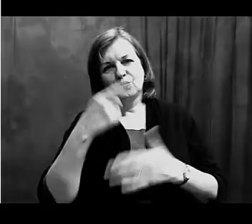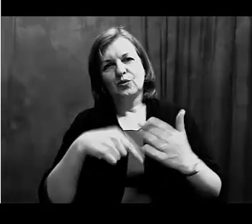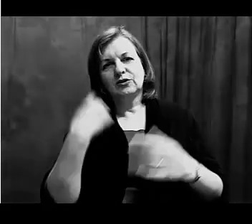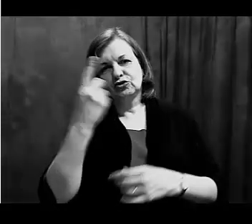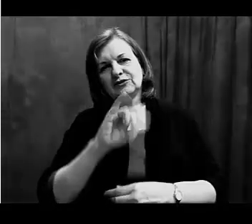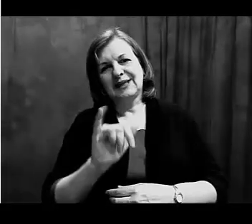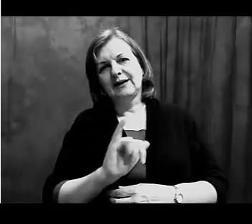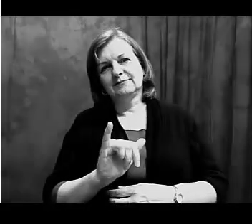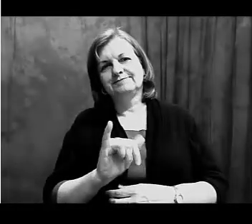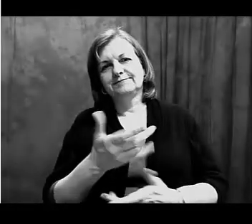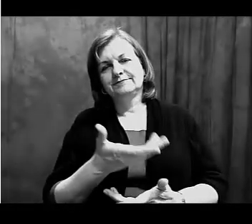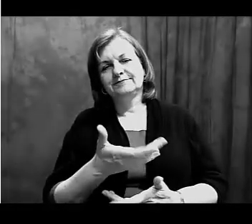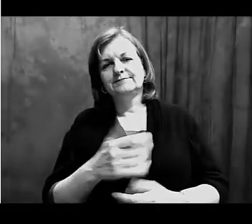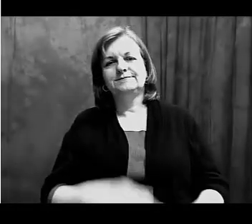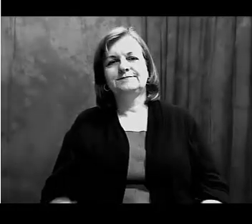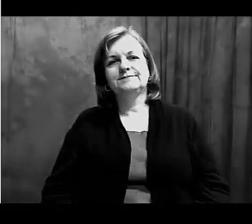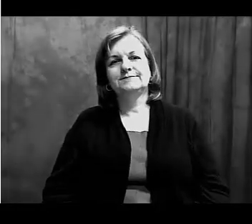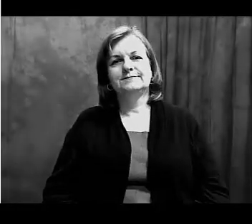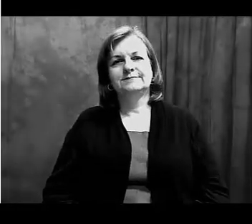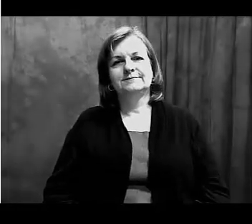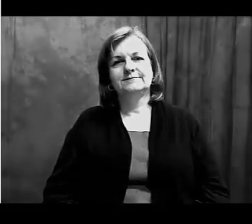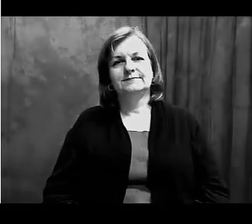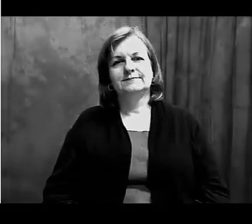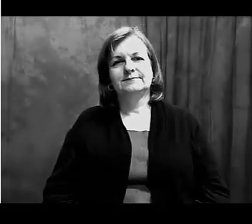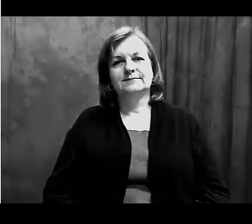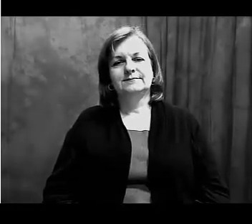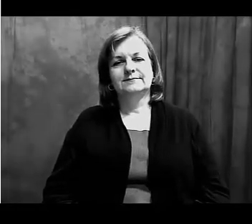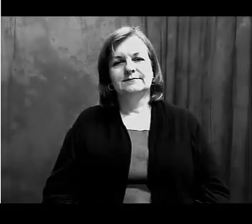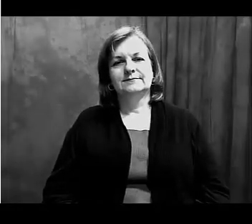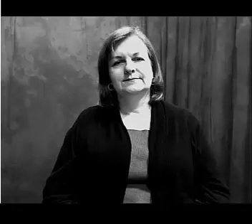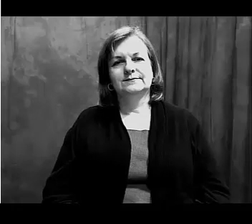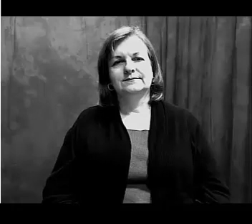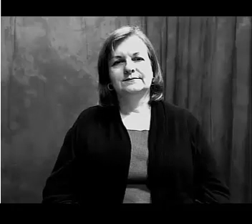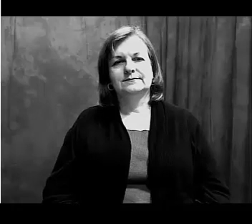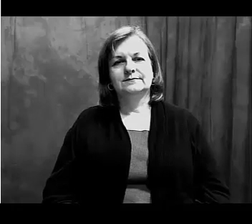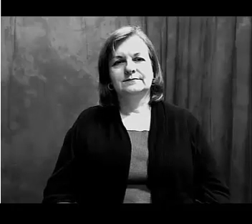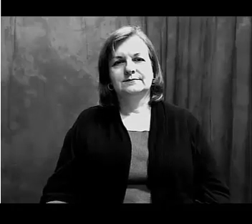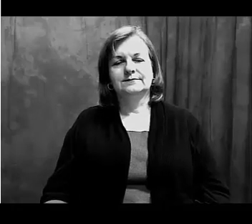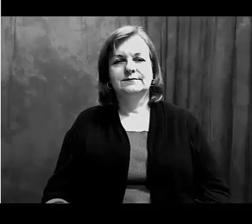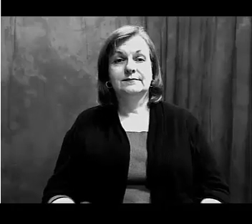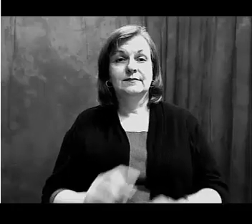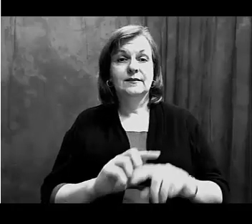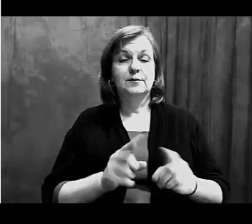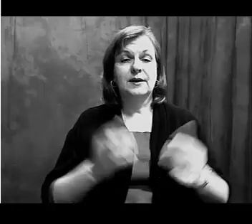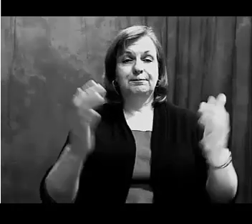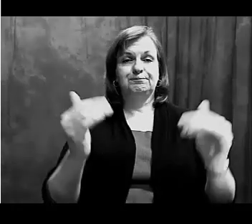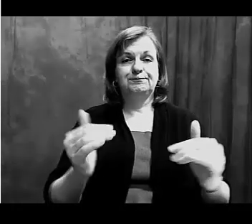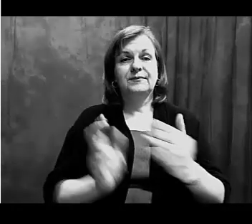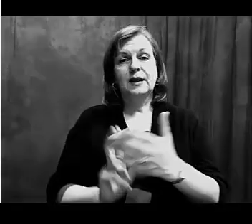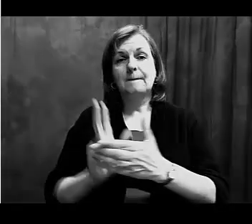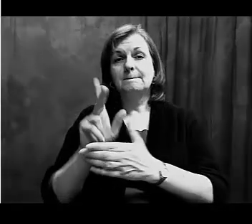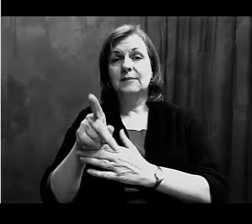in a cross section this is more what things look like for you to see